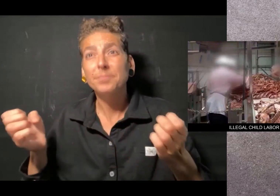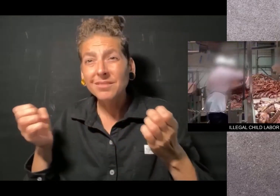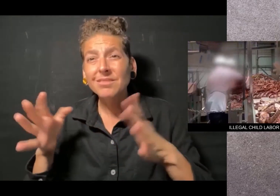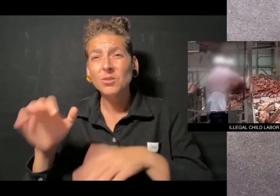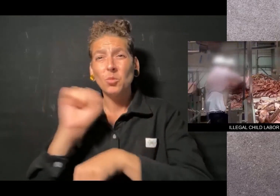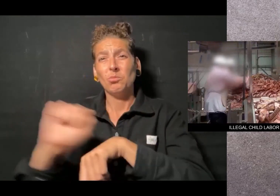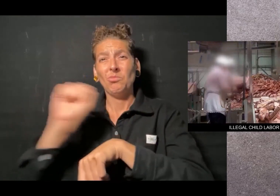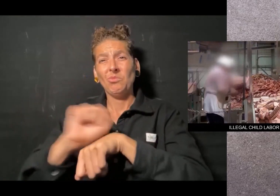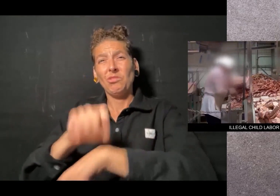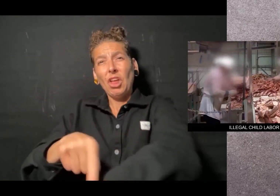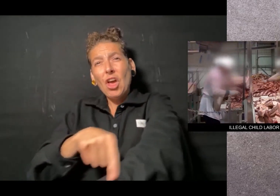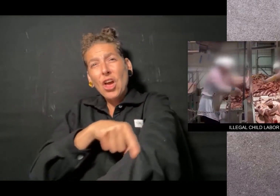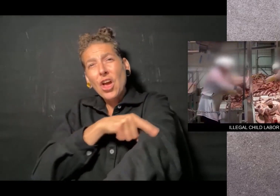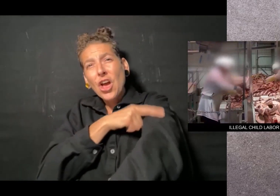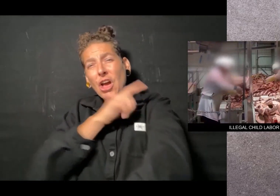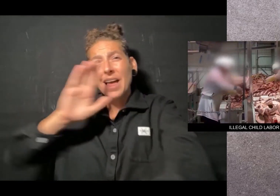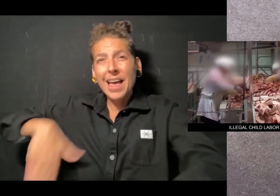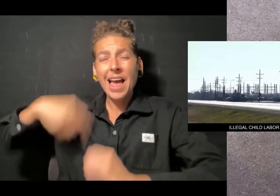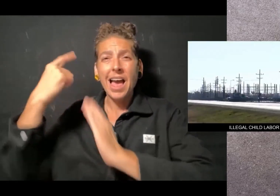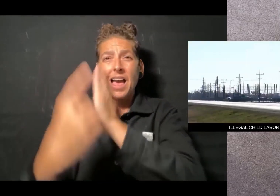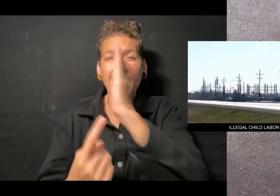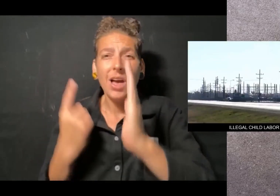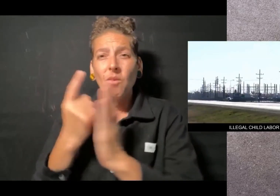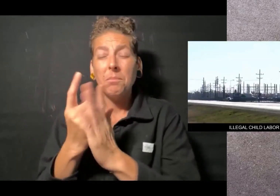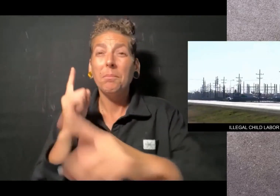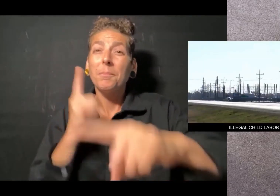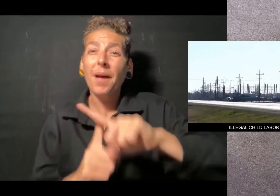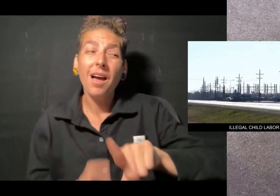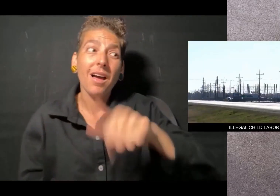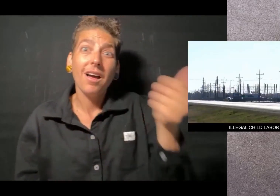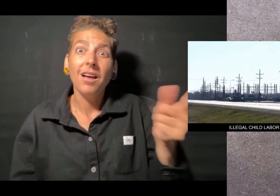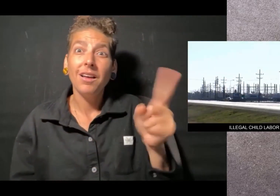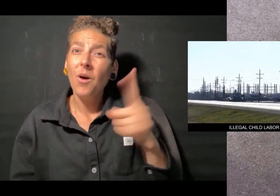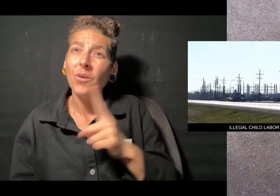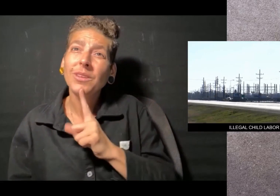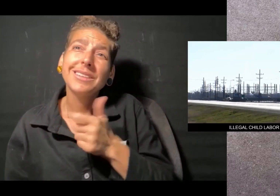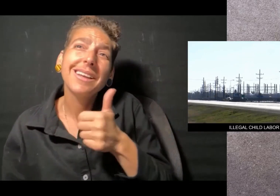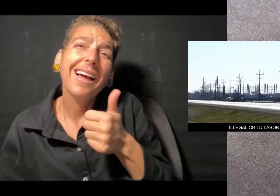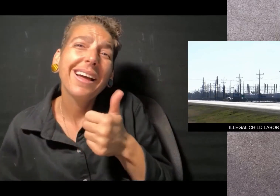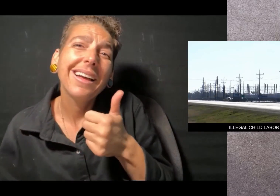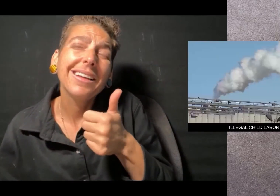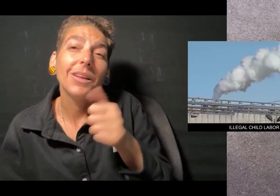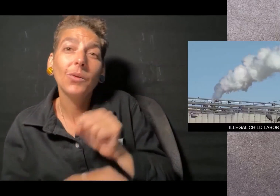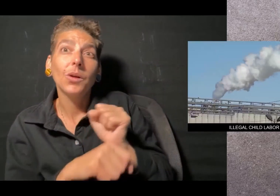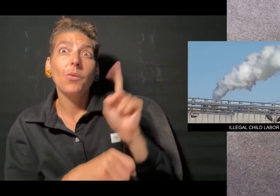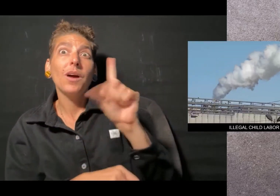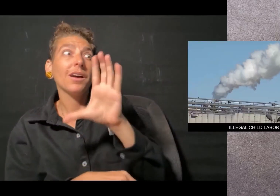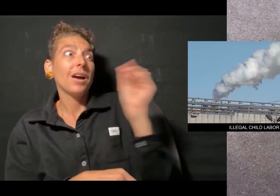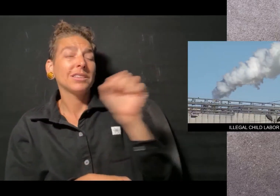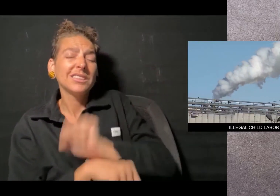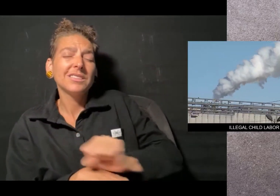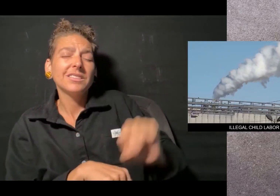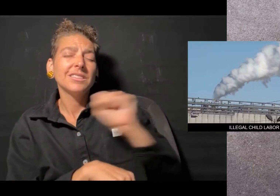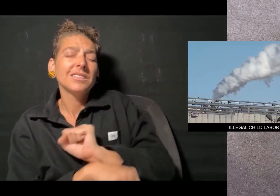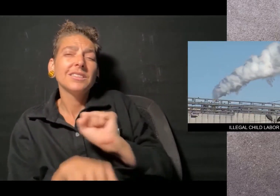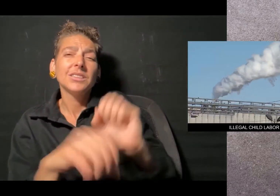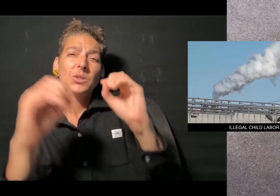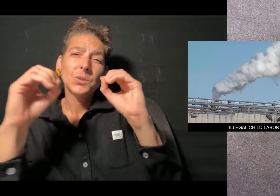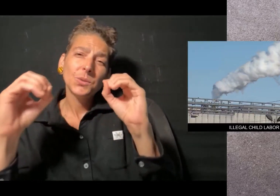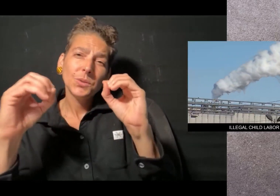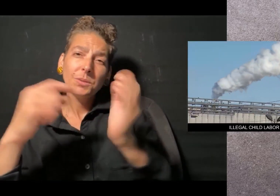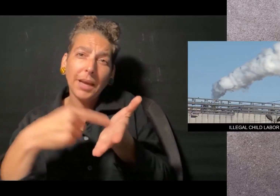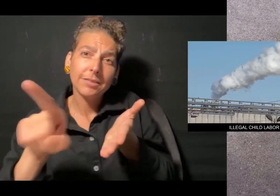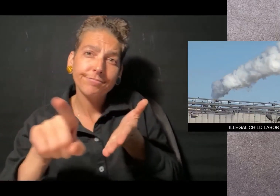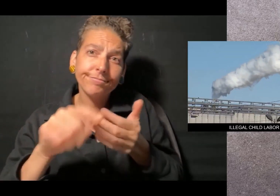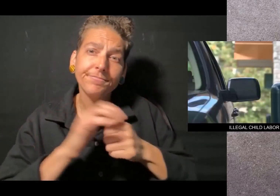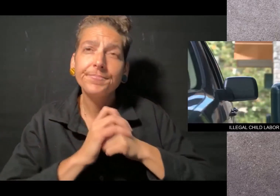dangerous equipment working long late hours and a 10-year-old at one company working without